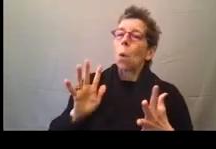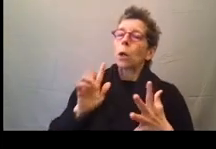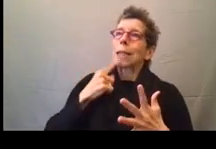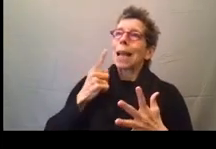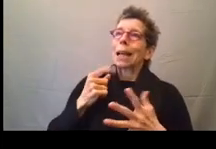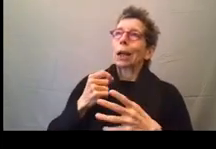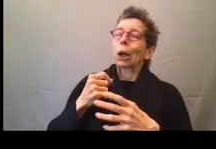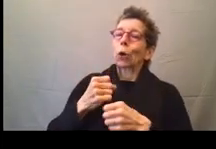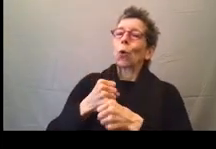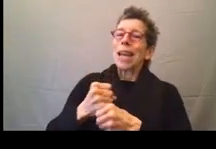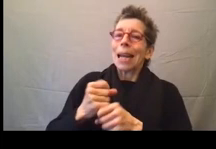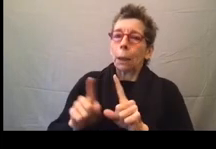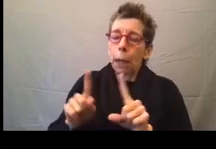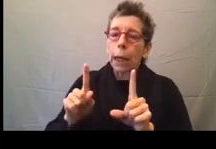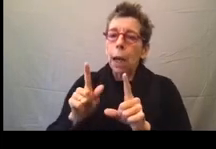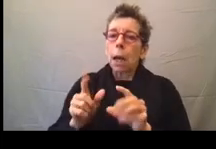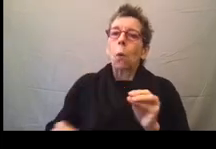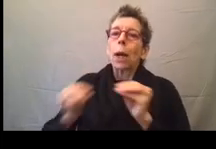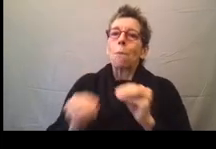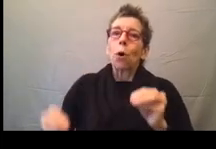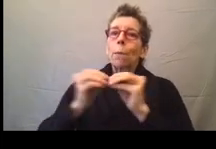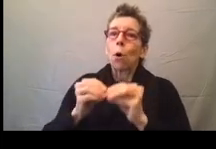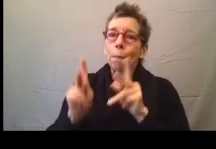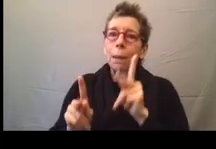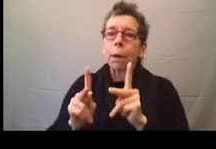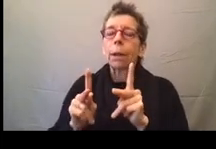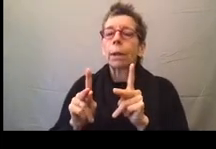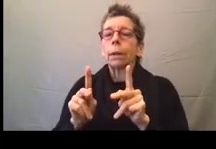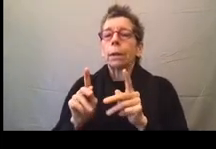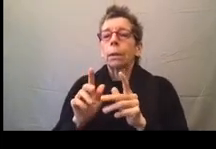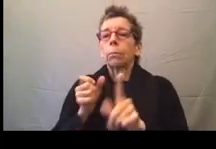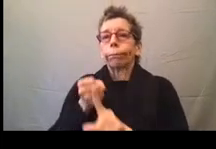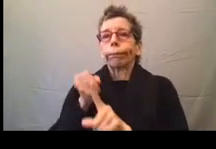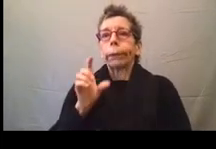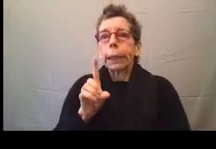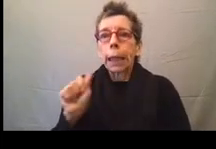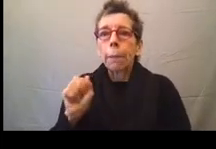with disabilities exist every day due to COVID and other aspects of our lives, it's incredibly